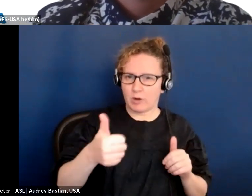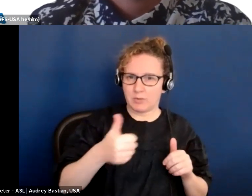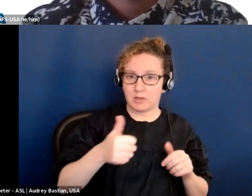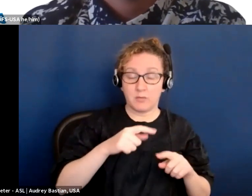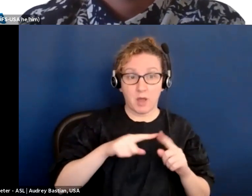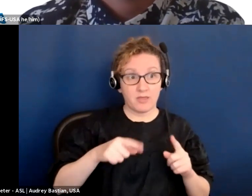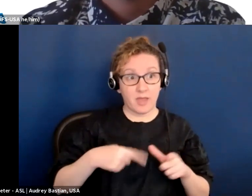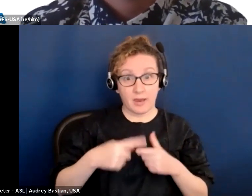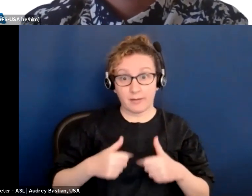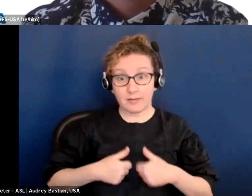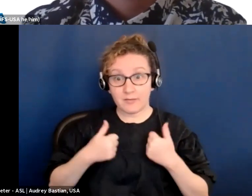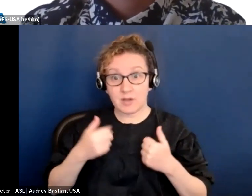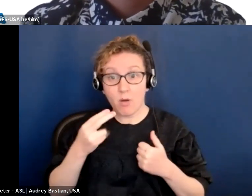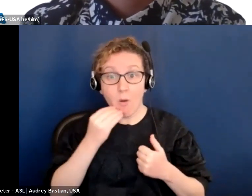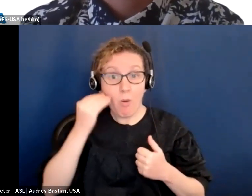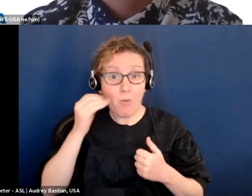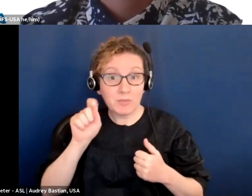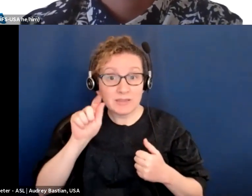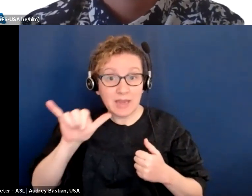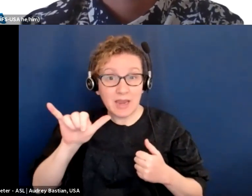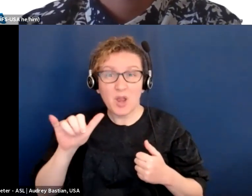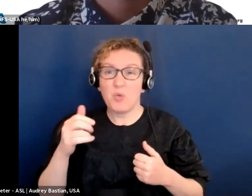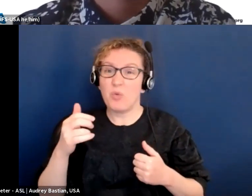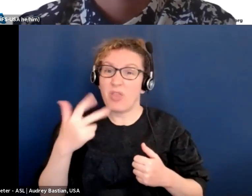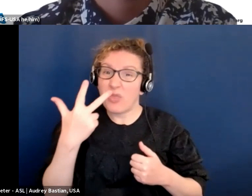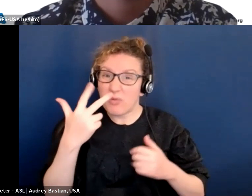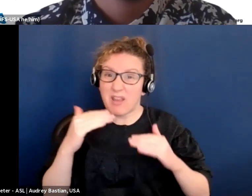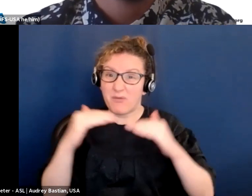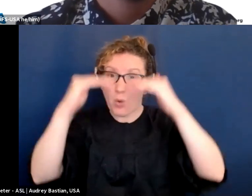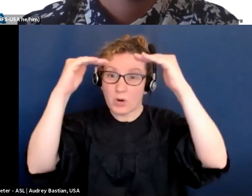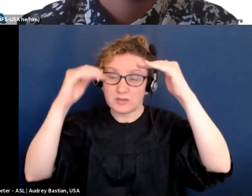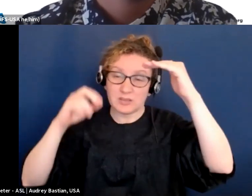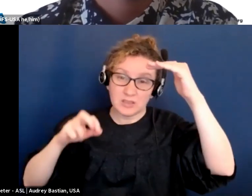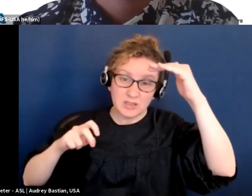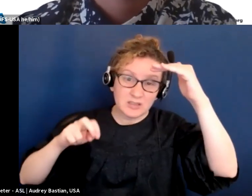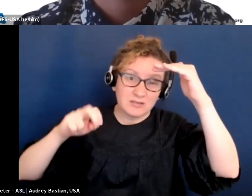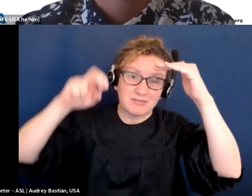floors. That was a lot of mobility. I did not think about yes, I want to do a homestay